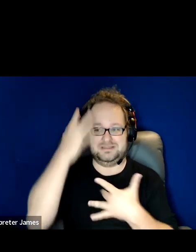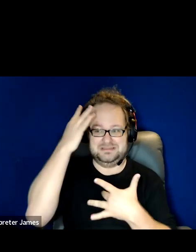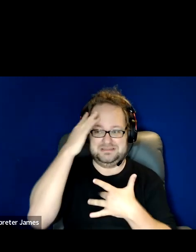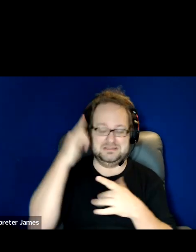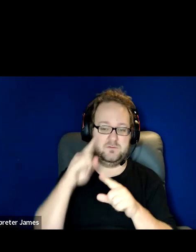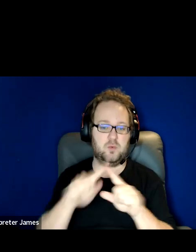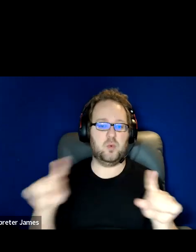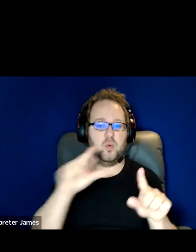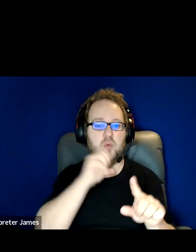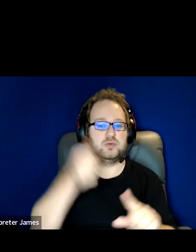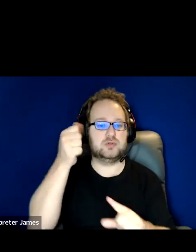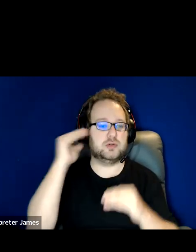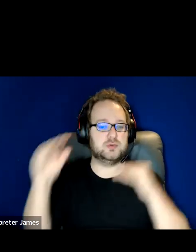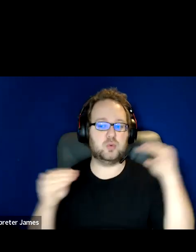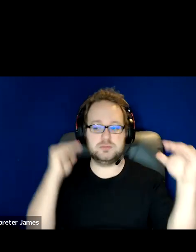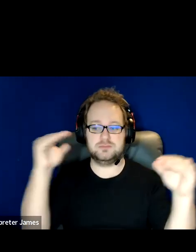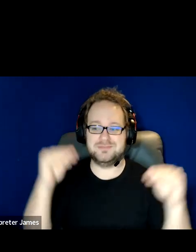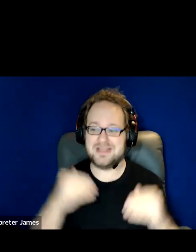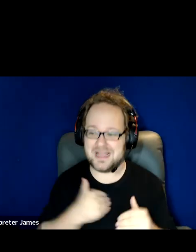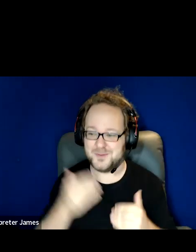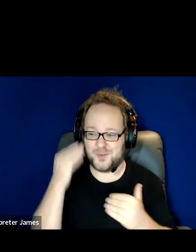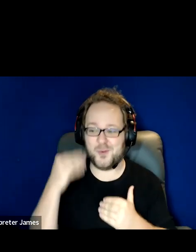I know I am not talking to a